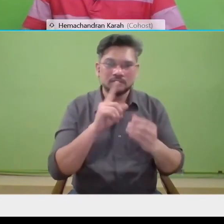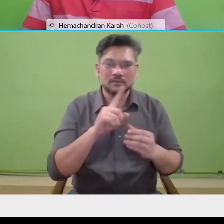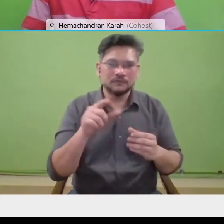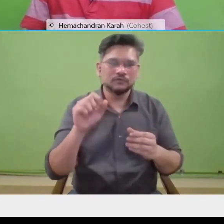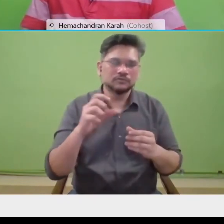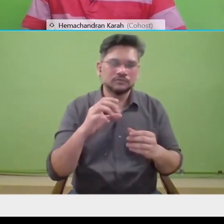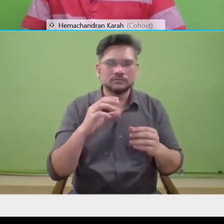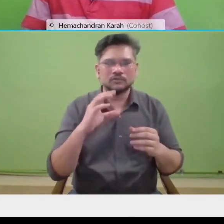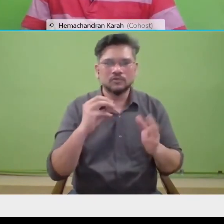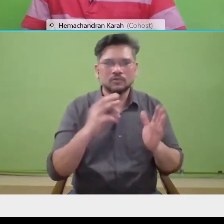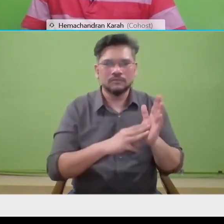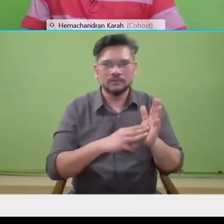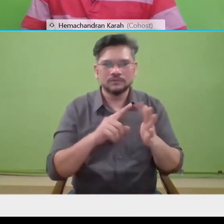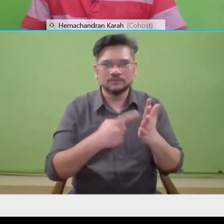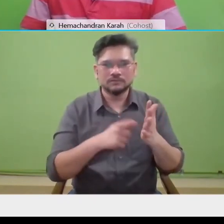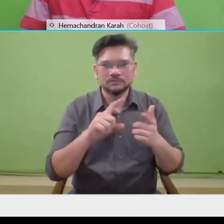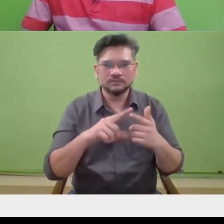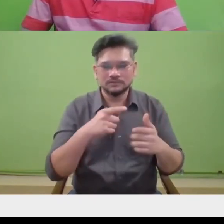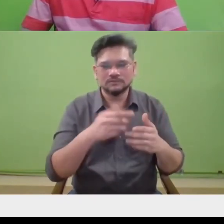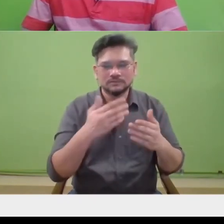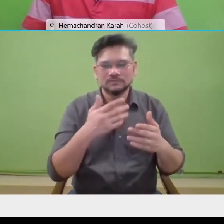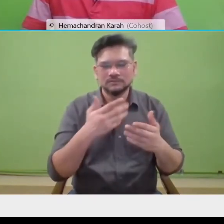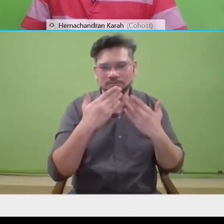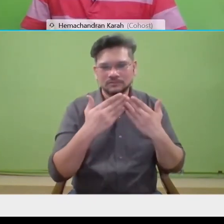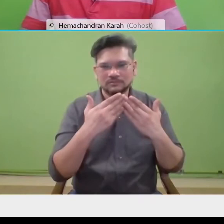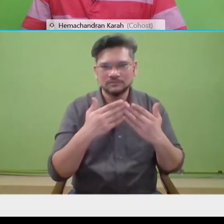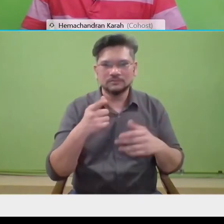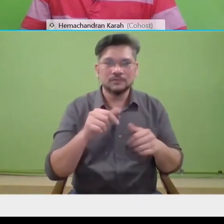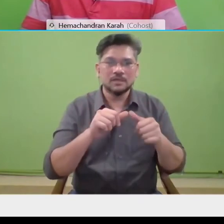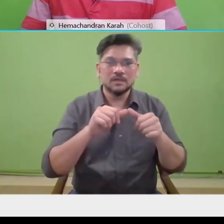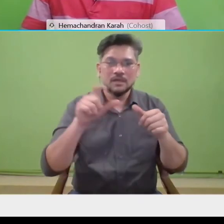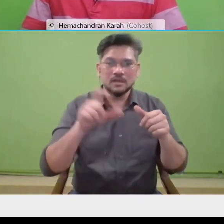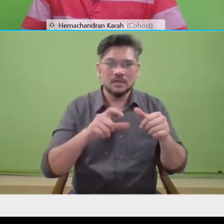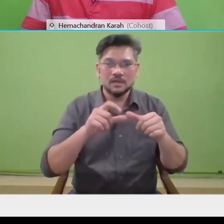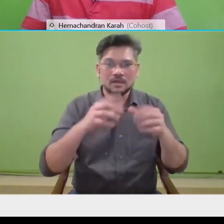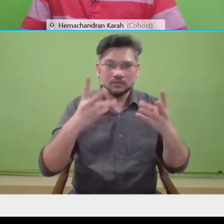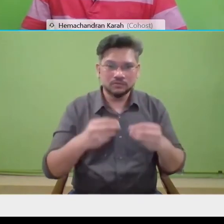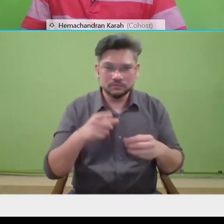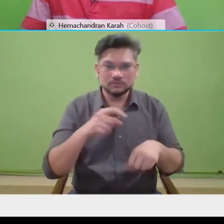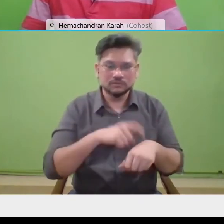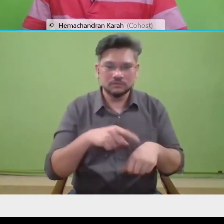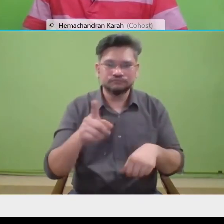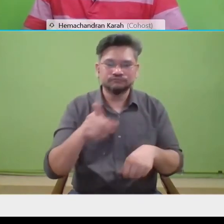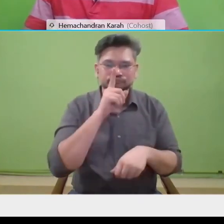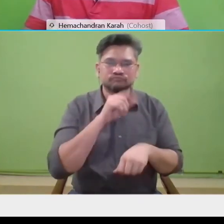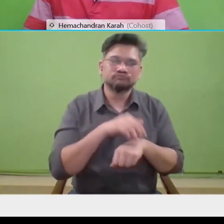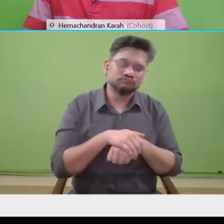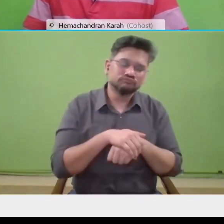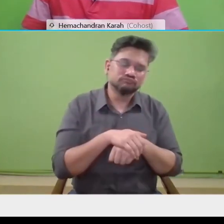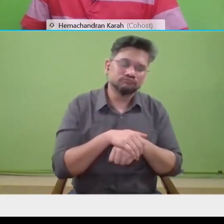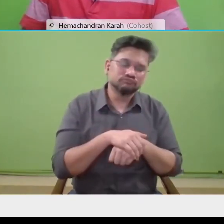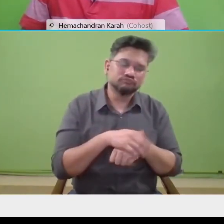I used to keep quiet because I cannot see the board and debit credit liability asset so after